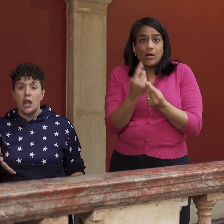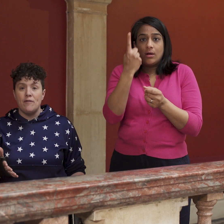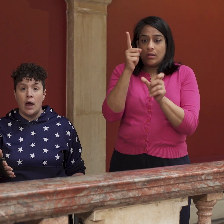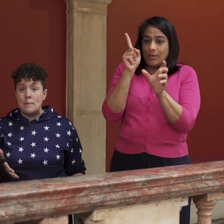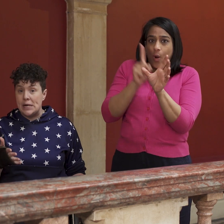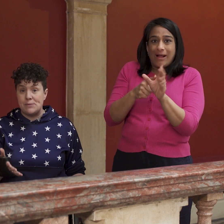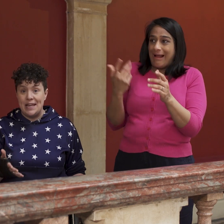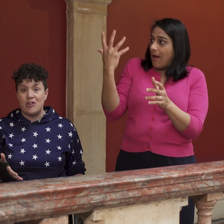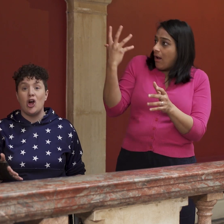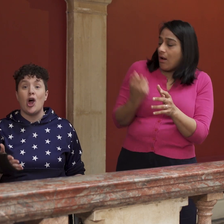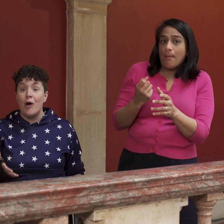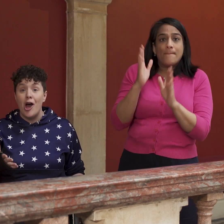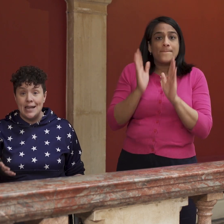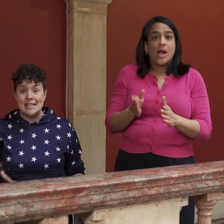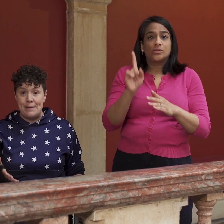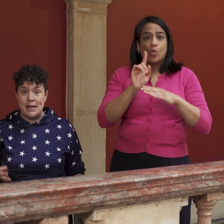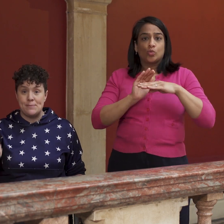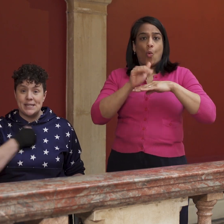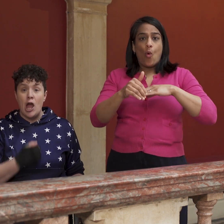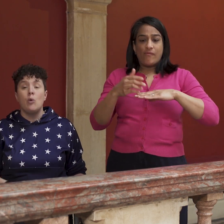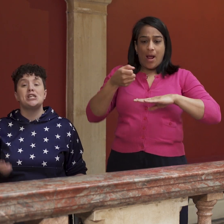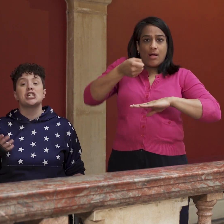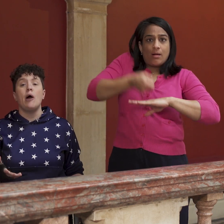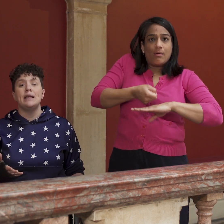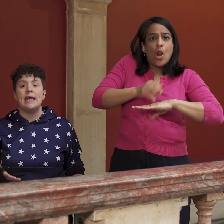Your turnover must meet the lower earnings limit biscuit